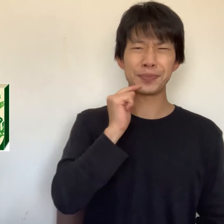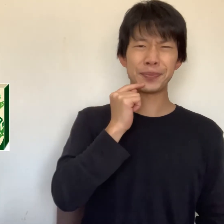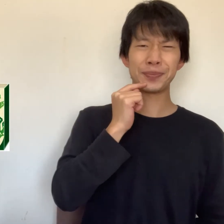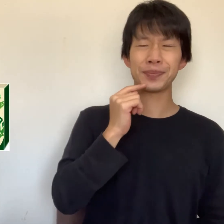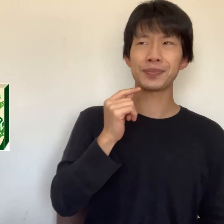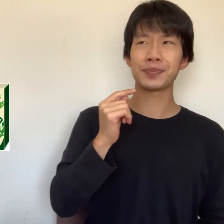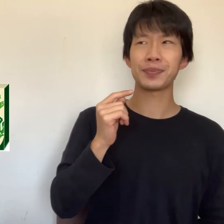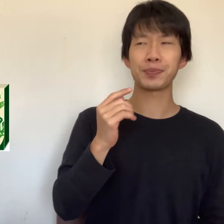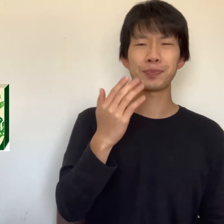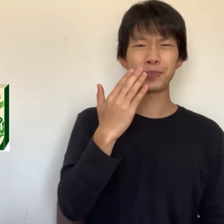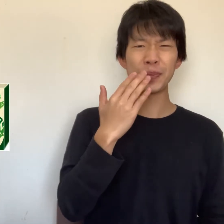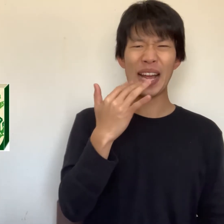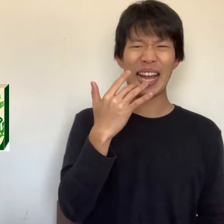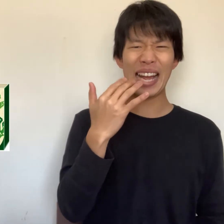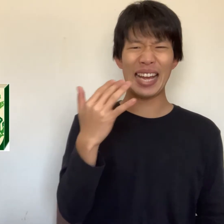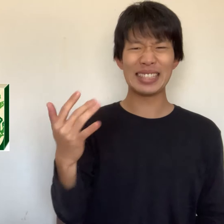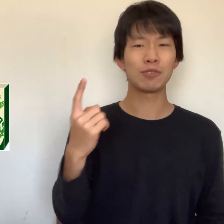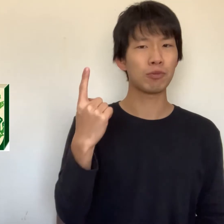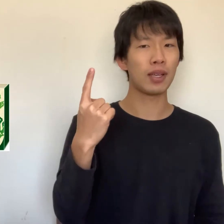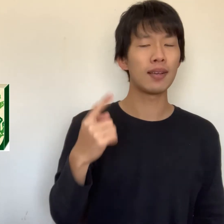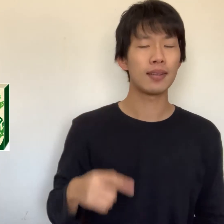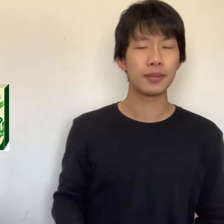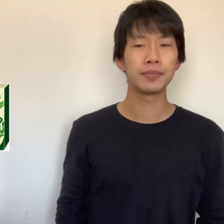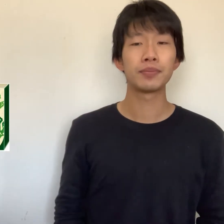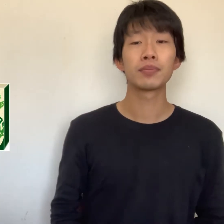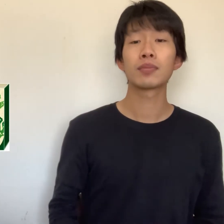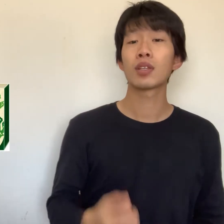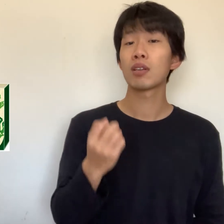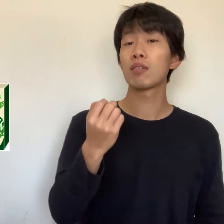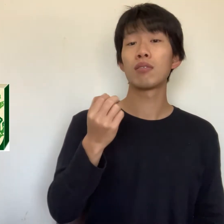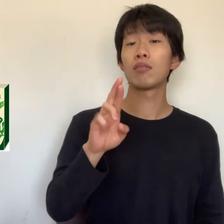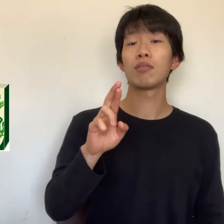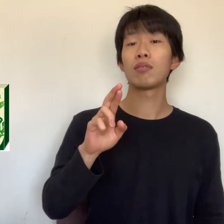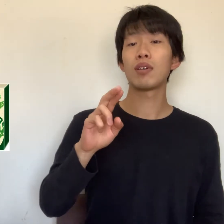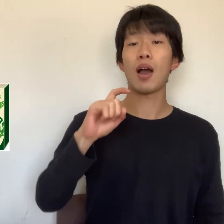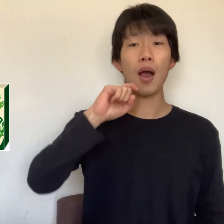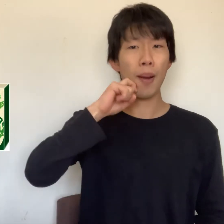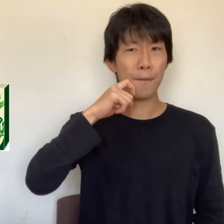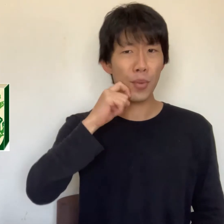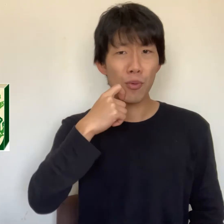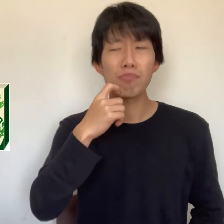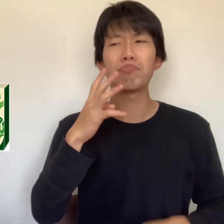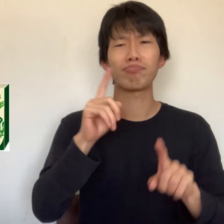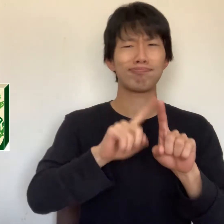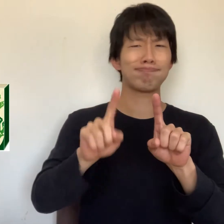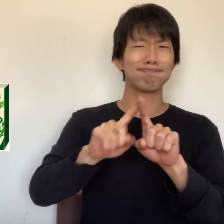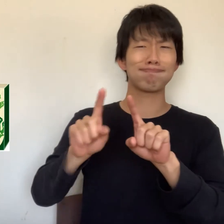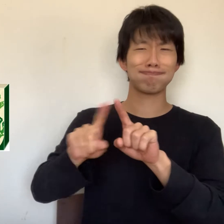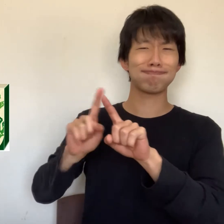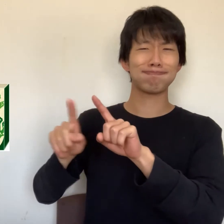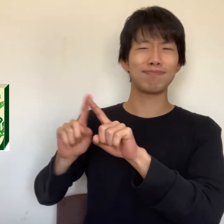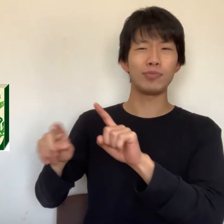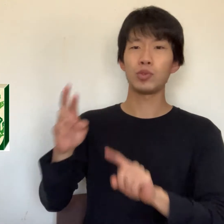That is a spicy one! Or, apple...there's a variety.